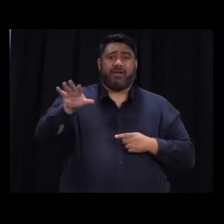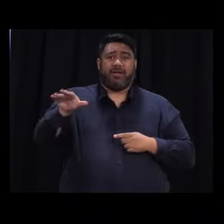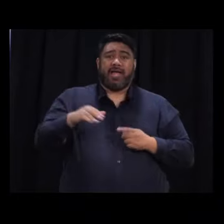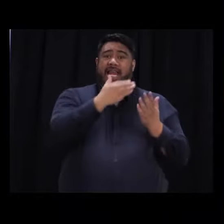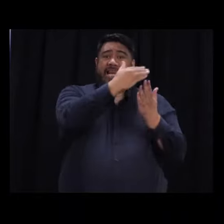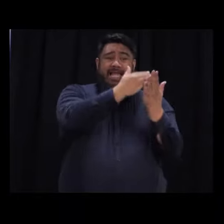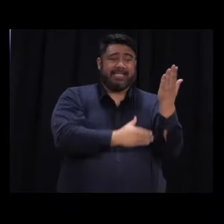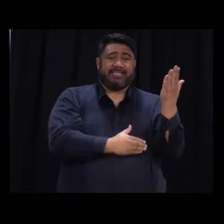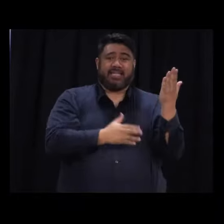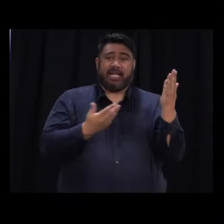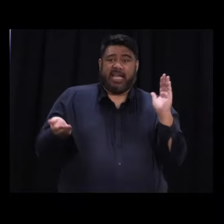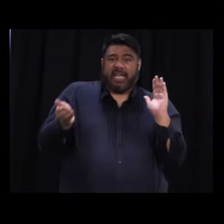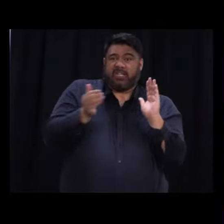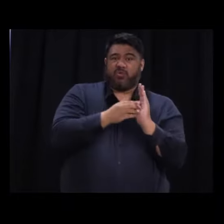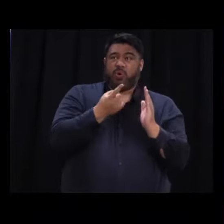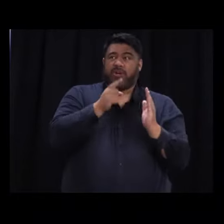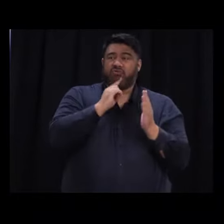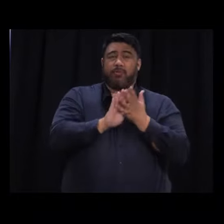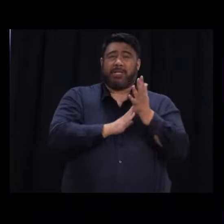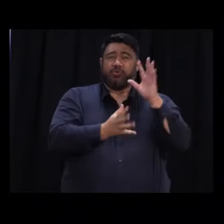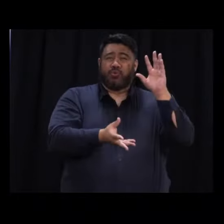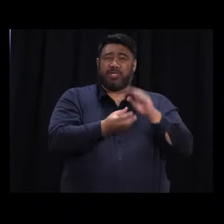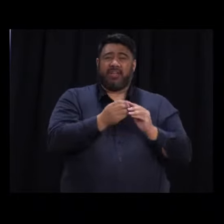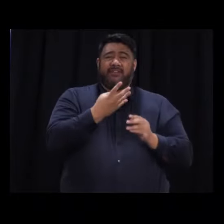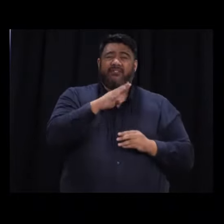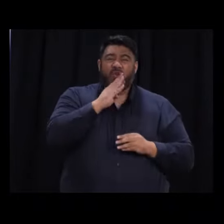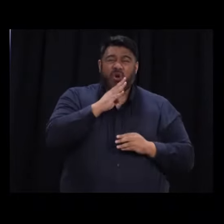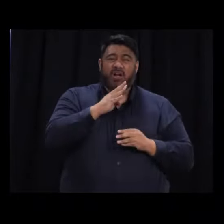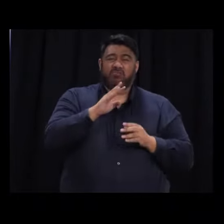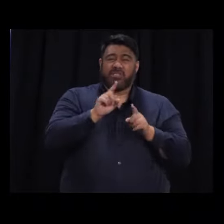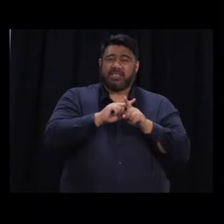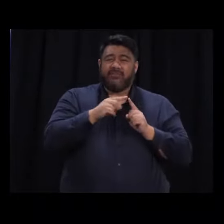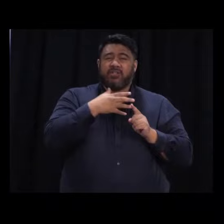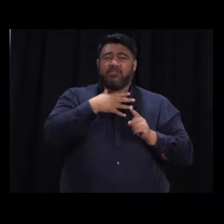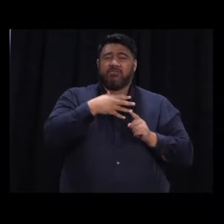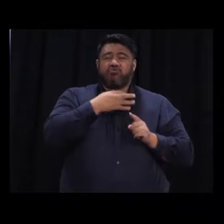moment. On locations of interest, since the last update